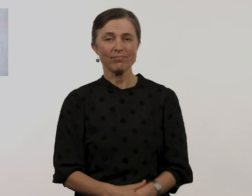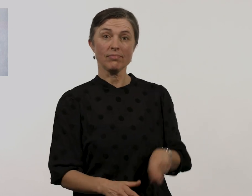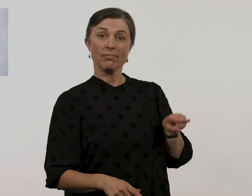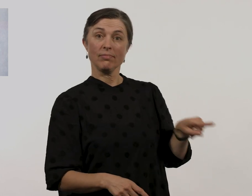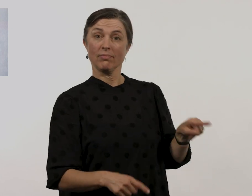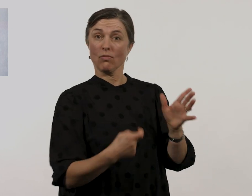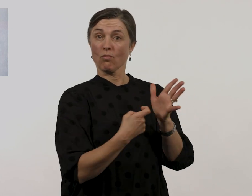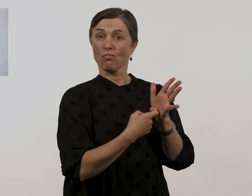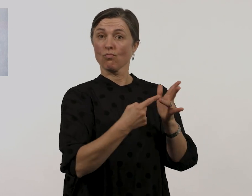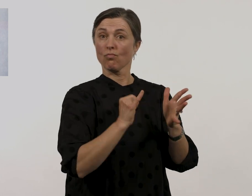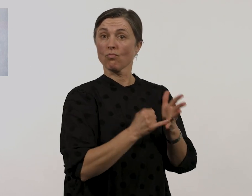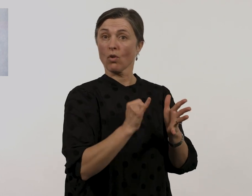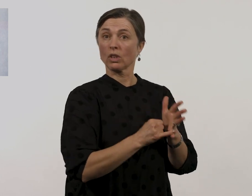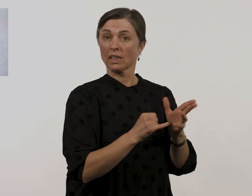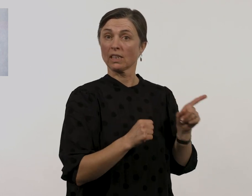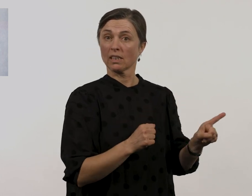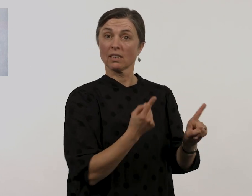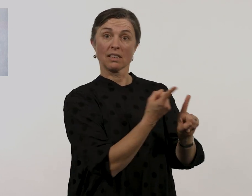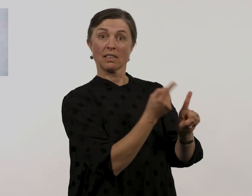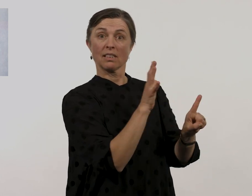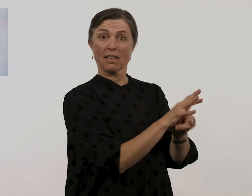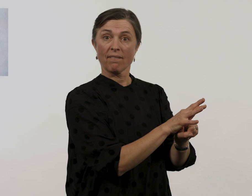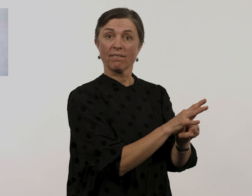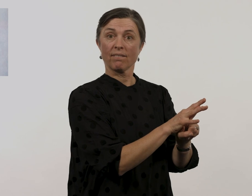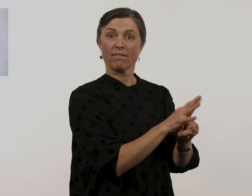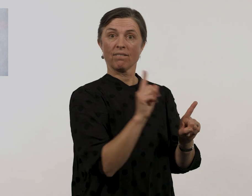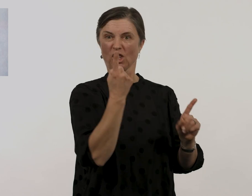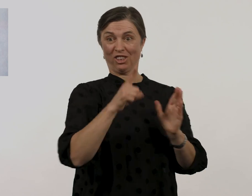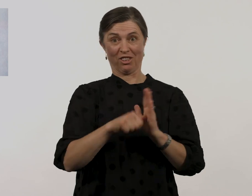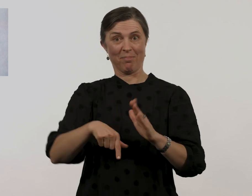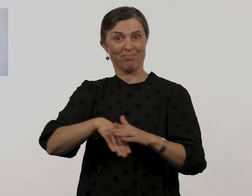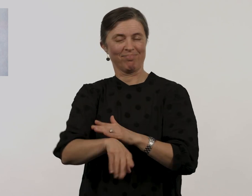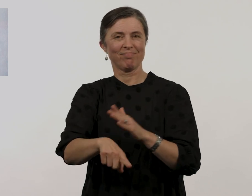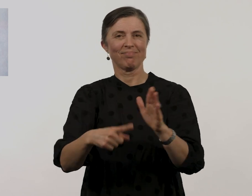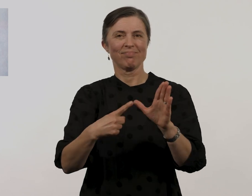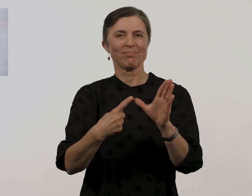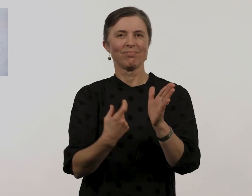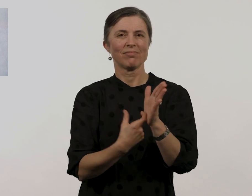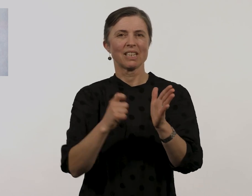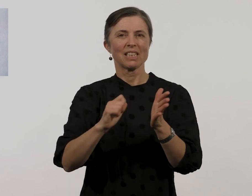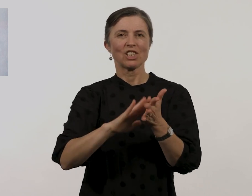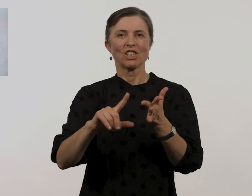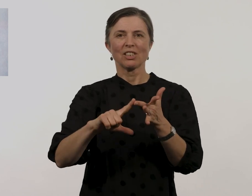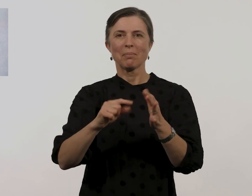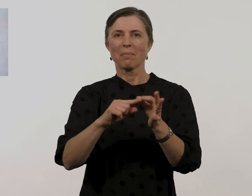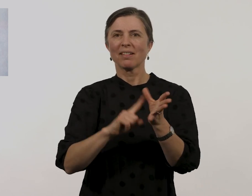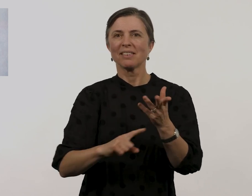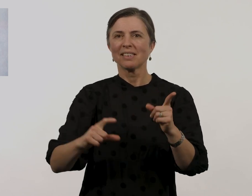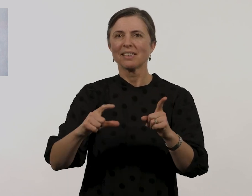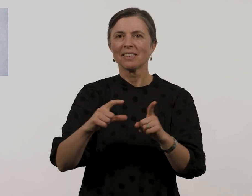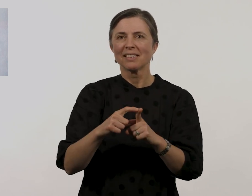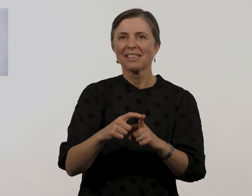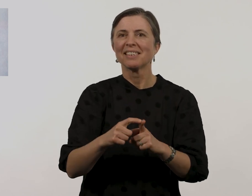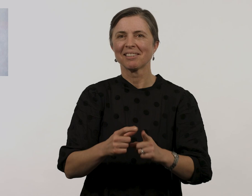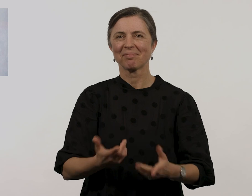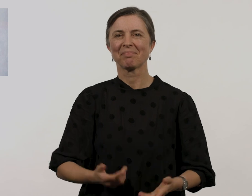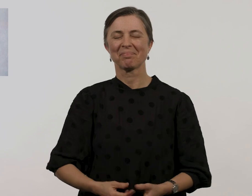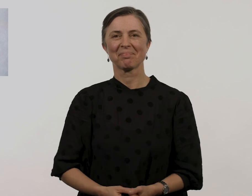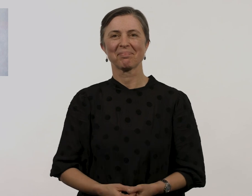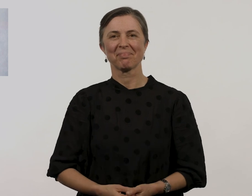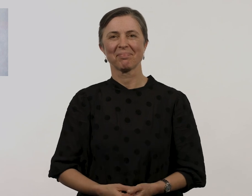Ross Townsend is a first-time finalist in the prize.